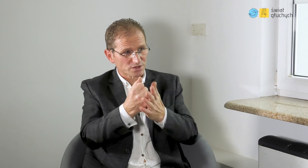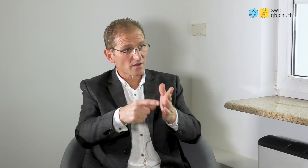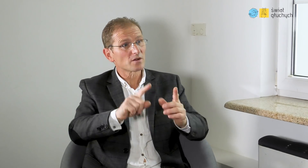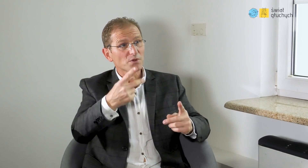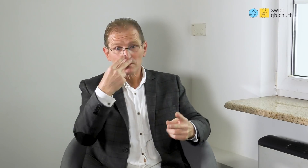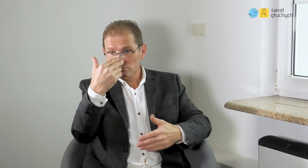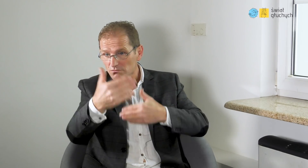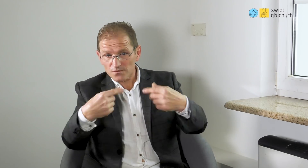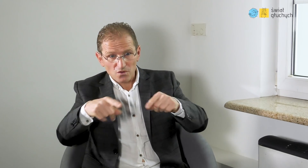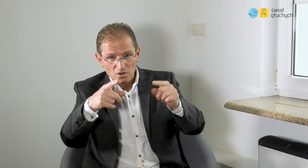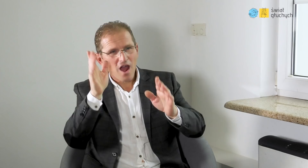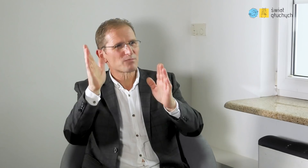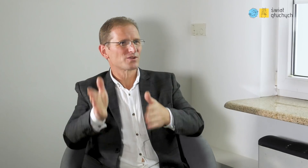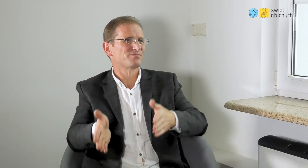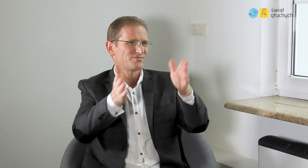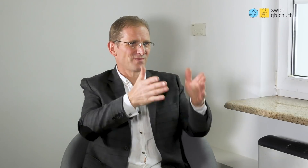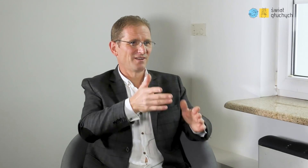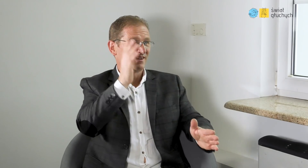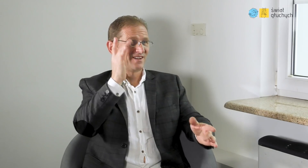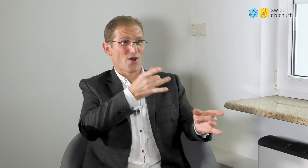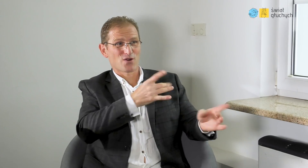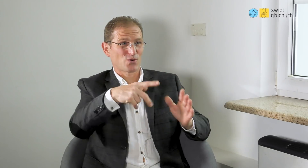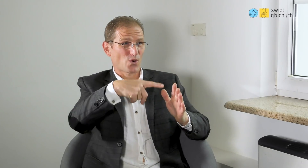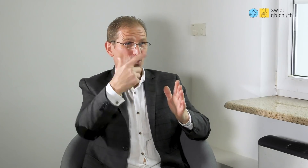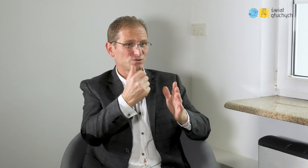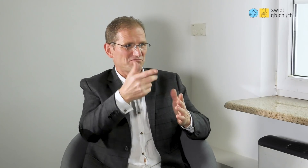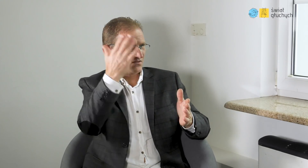If a law was created, one could seek an act in the Constitution,